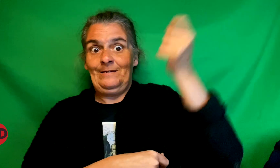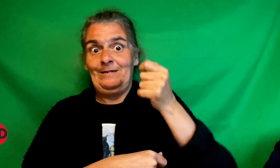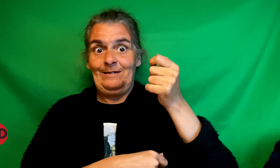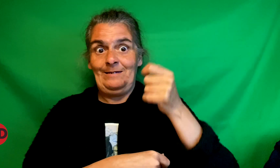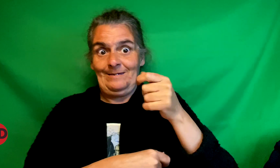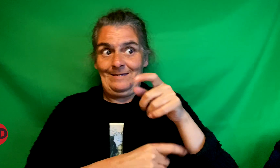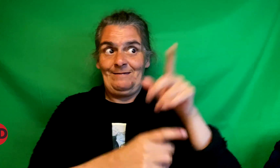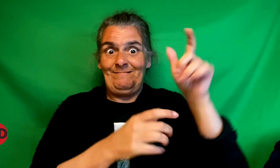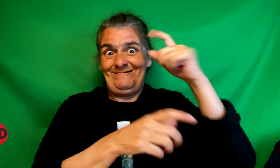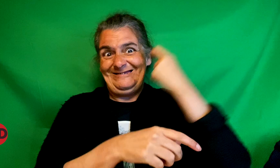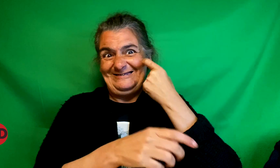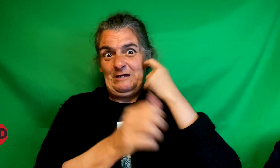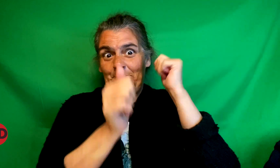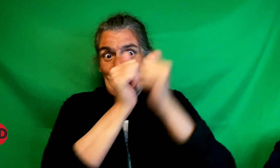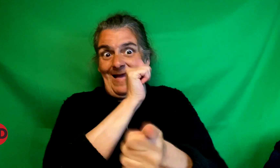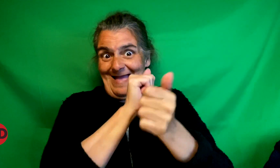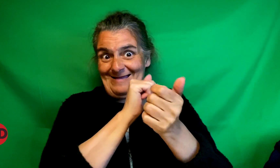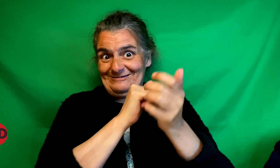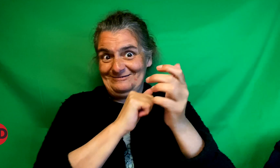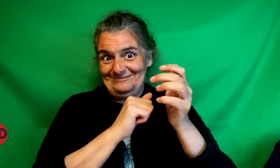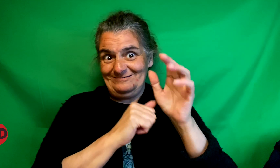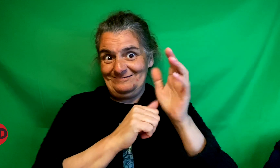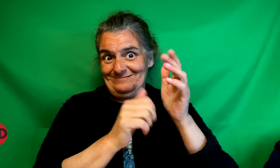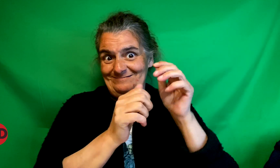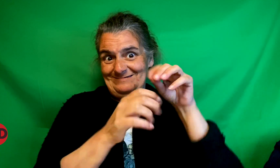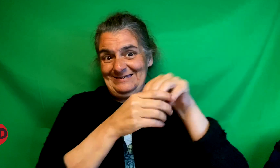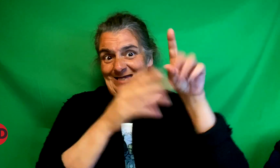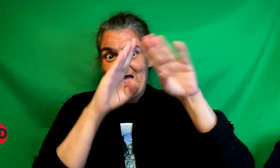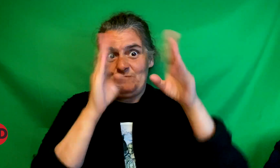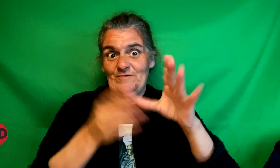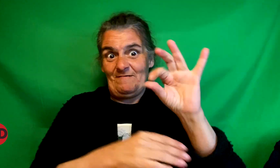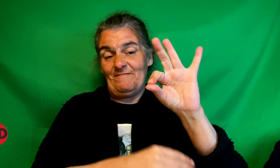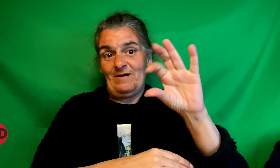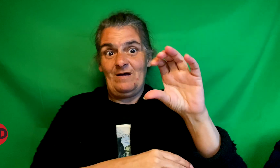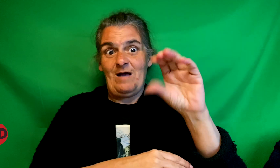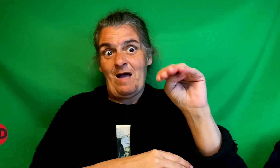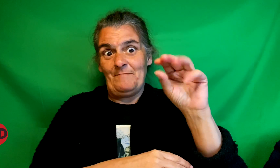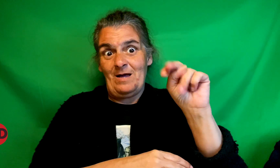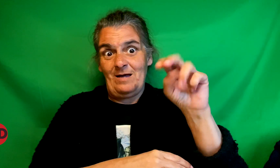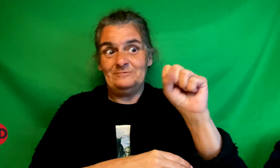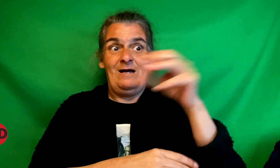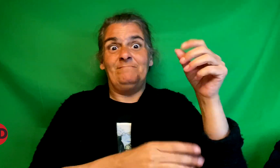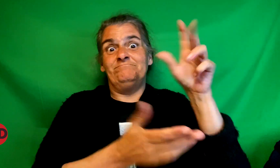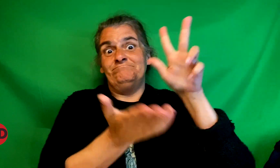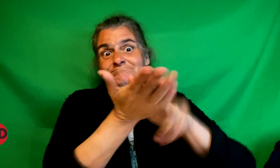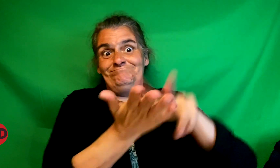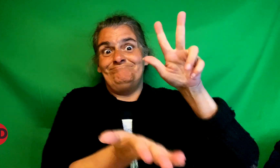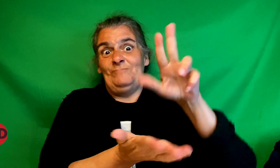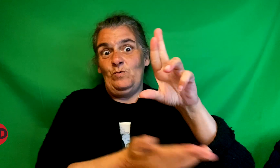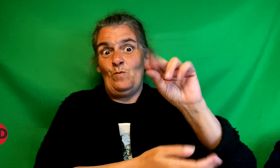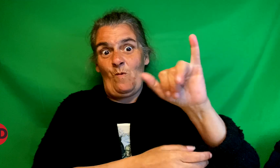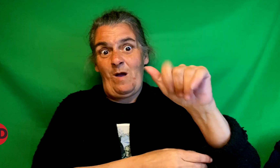that just passed in the House of Commons and got Royal Assent